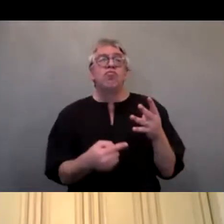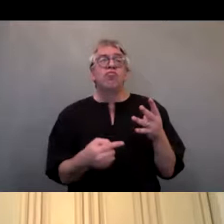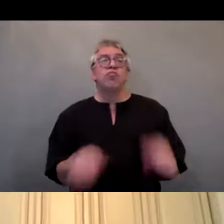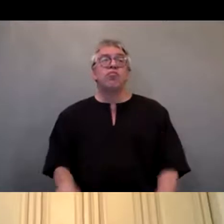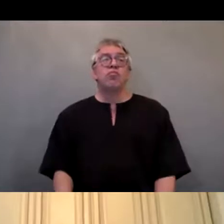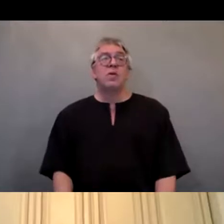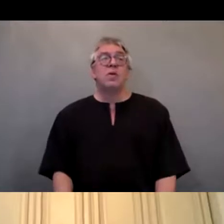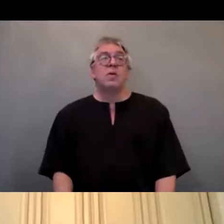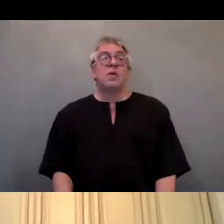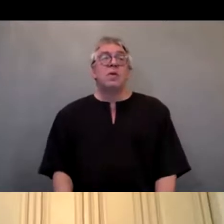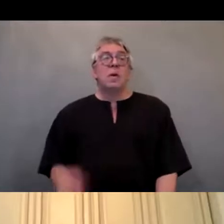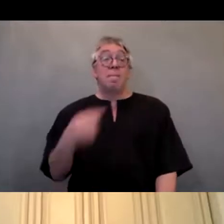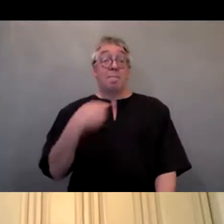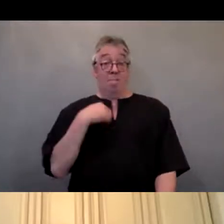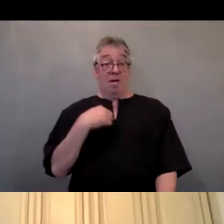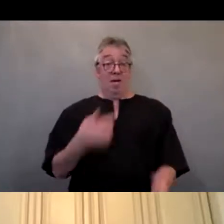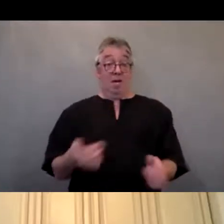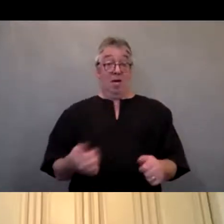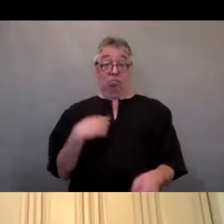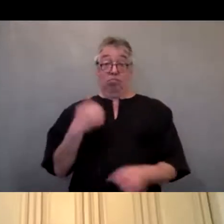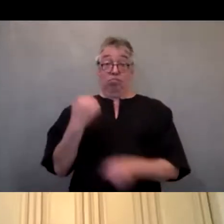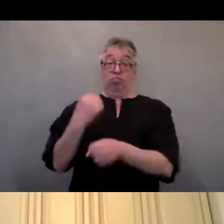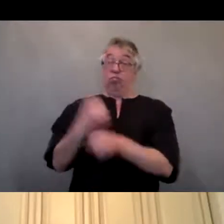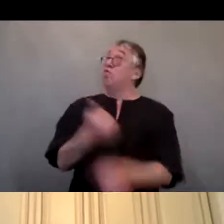time to get serious about getting a cochlear implant, it was